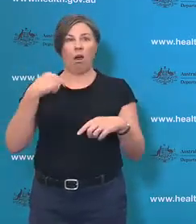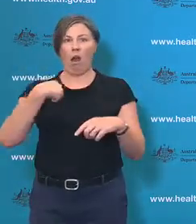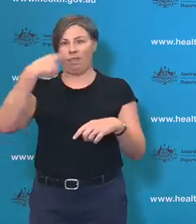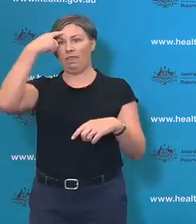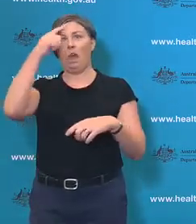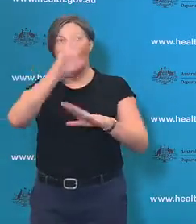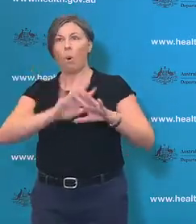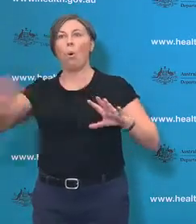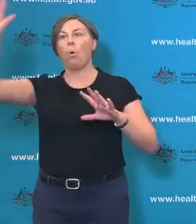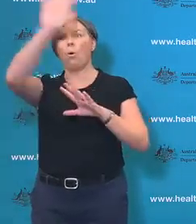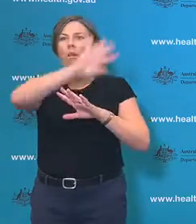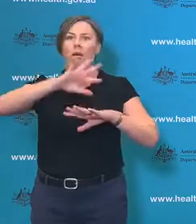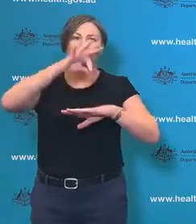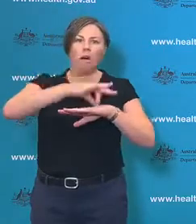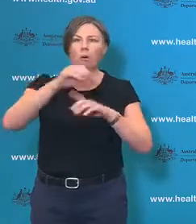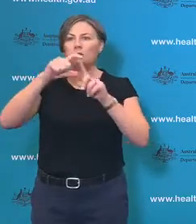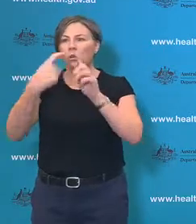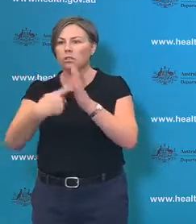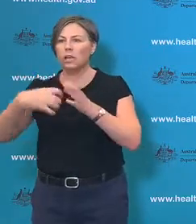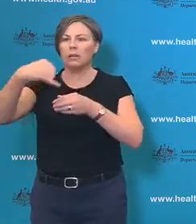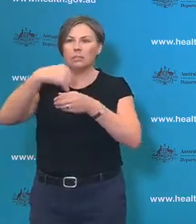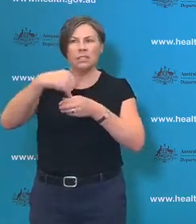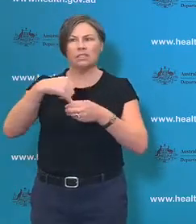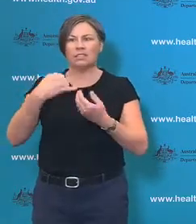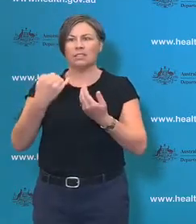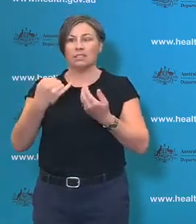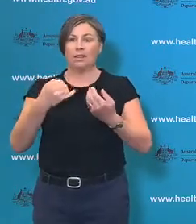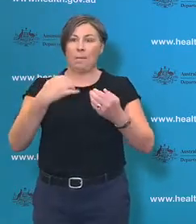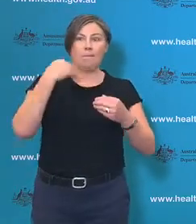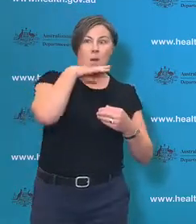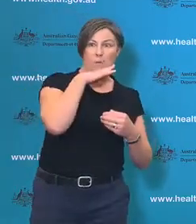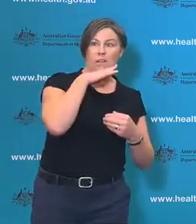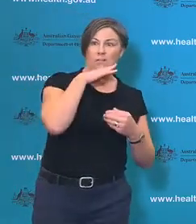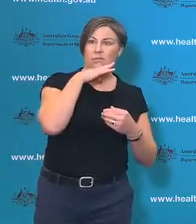healthcare settings in Melbourne and the surrounding areas which are in lockdown at this time.